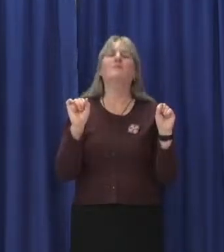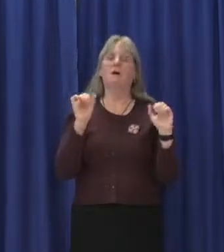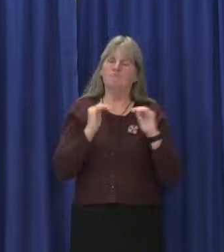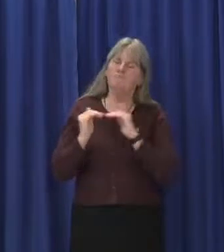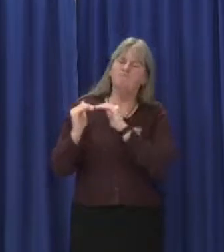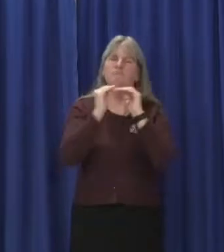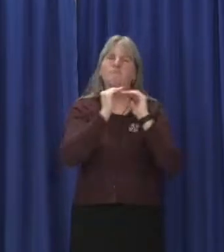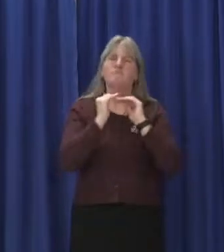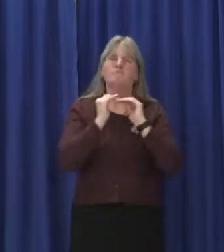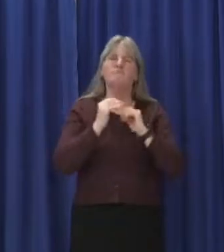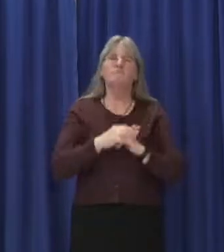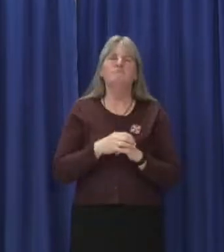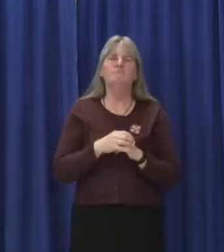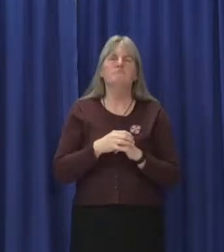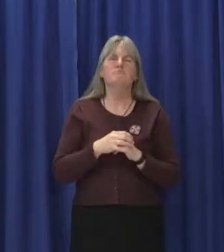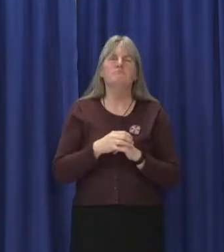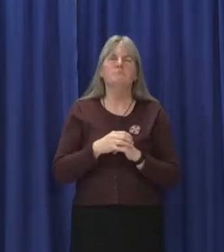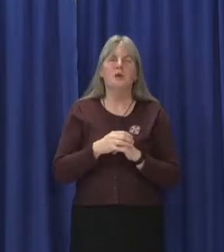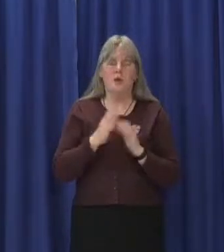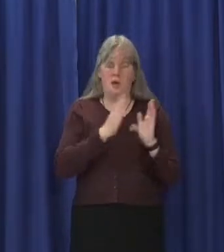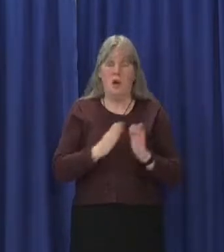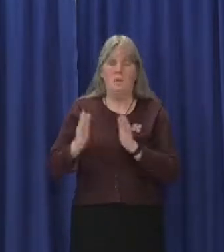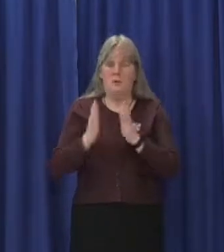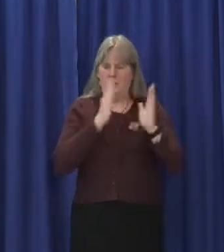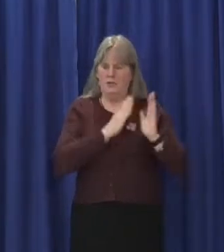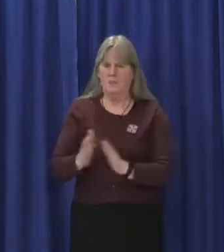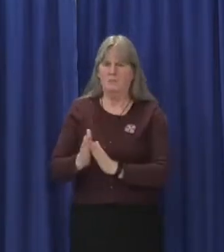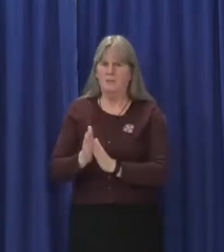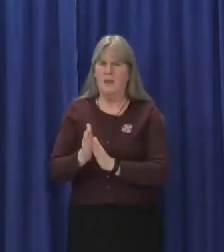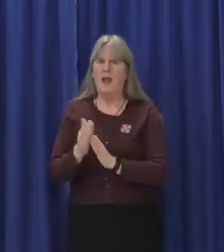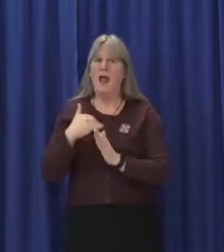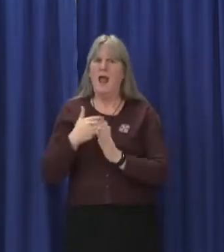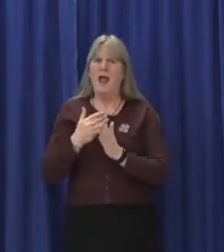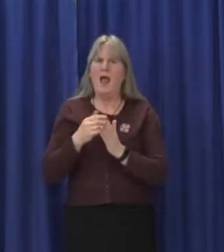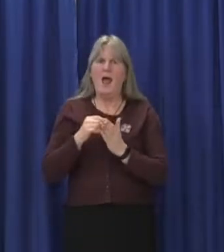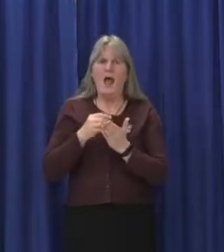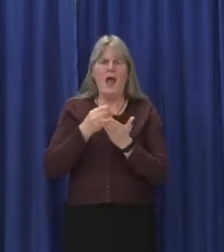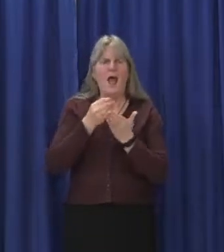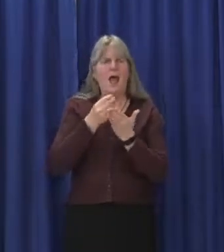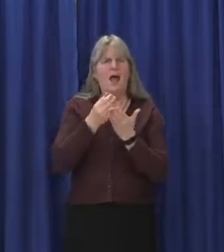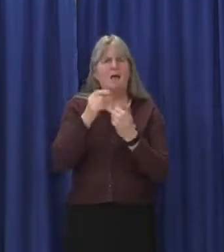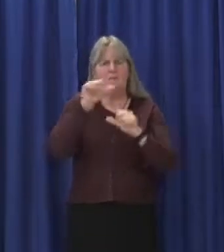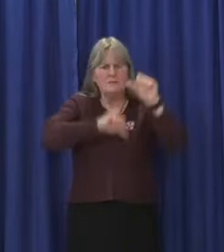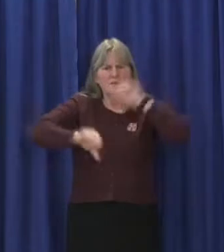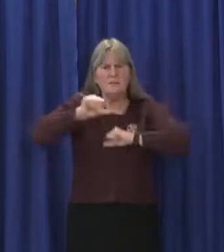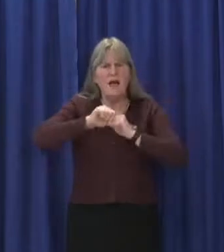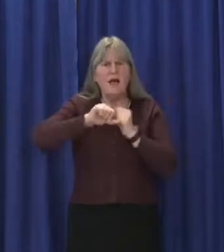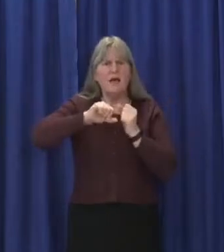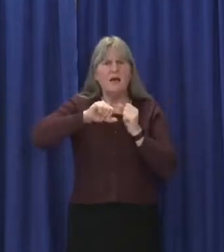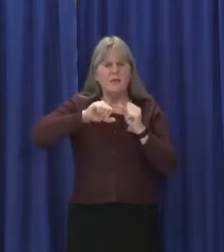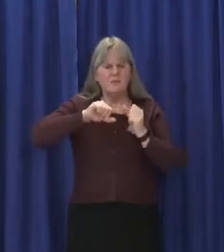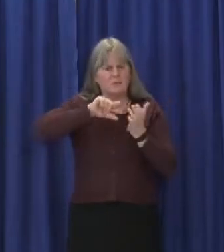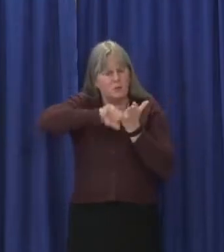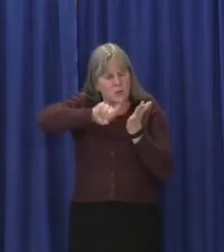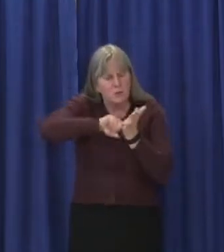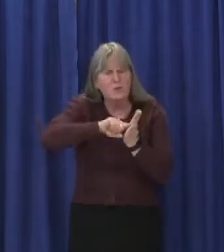These operational plans are based on hard data and scientific evidence that go into the recommendations that I make.